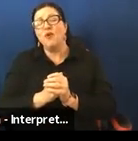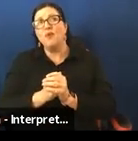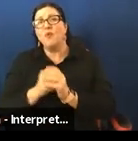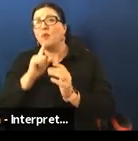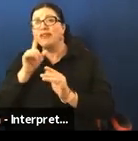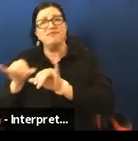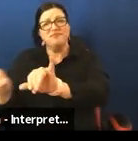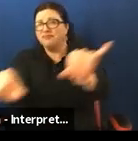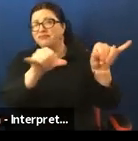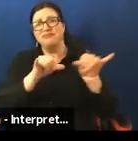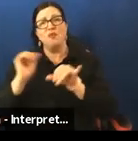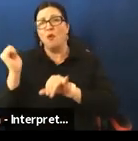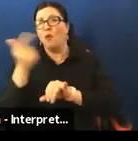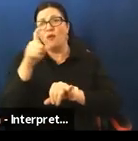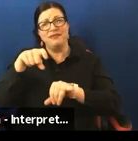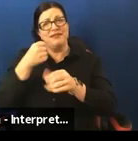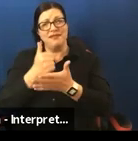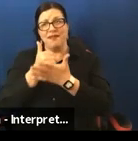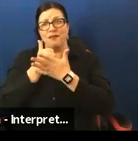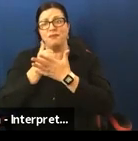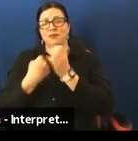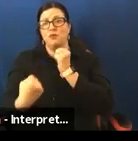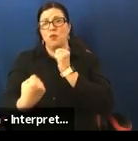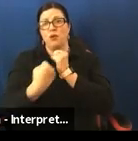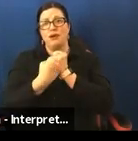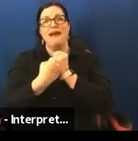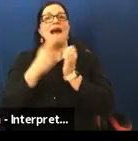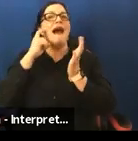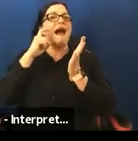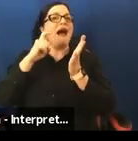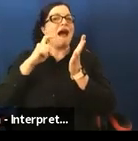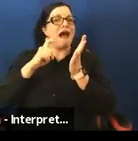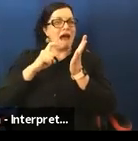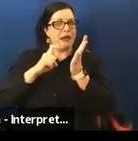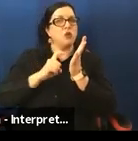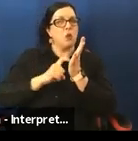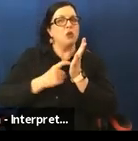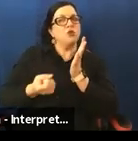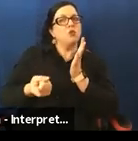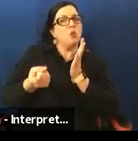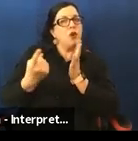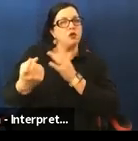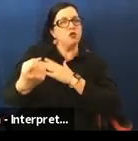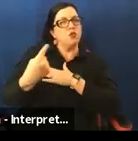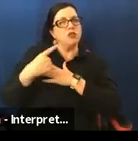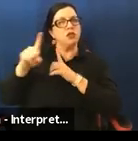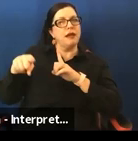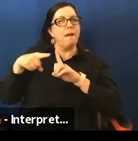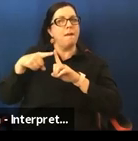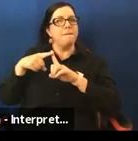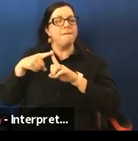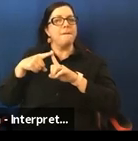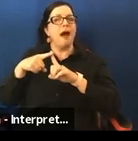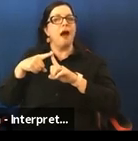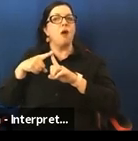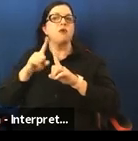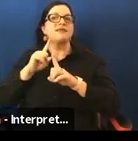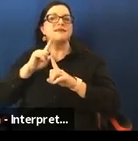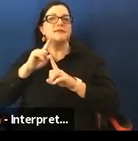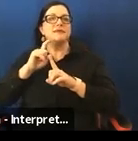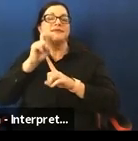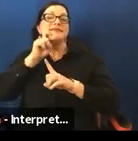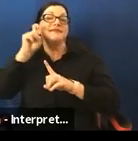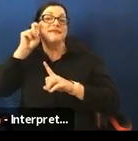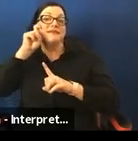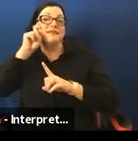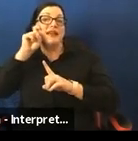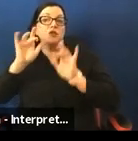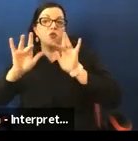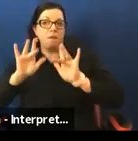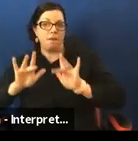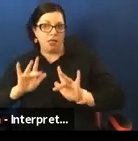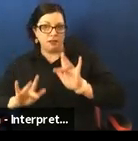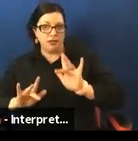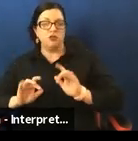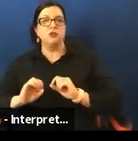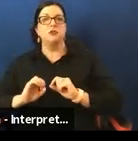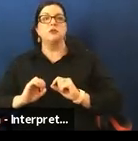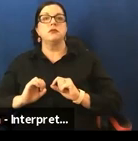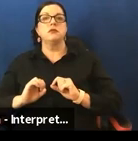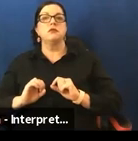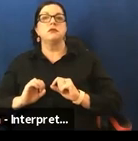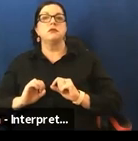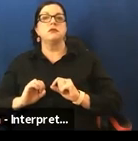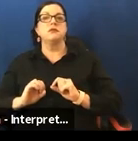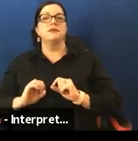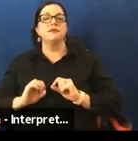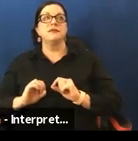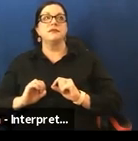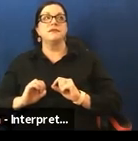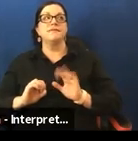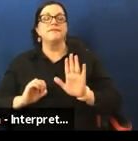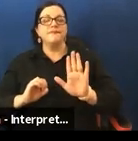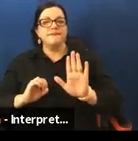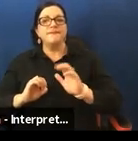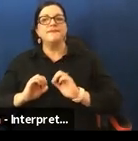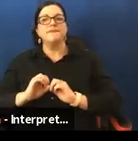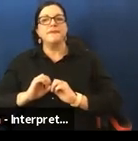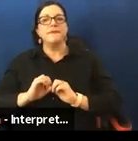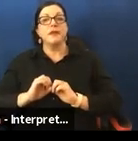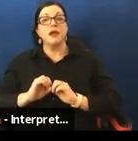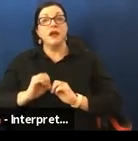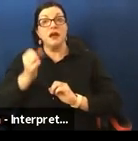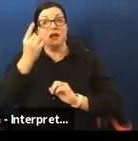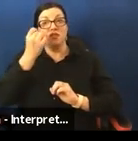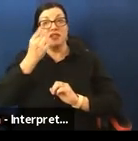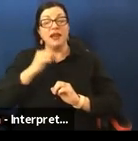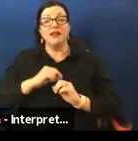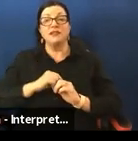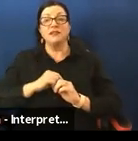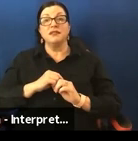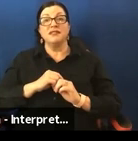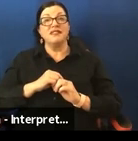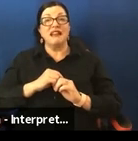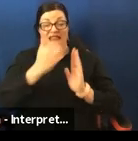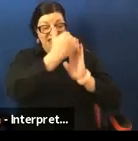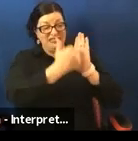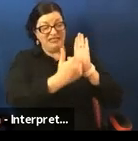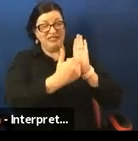Jason Williams: So great. There is a question about sexual abuse so sexual abuse is a hard thing to really tease out and here's why. So the number of sexual abuse allegations that are found true is like fourth or fifth on this list. So it's not as